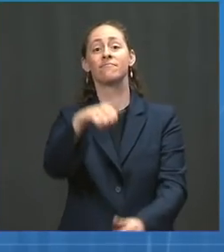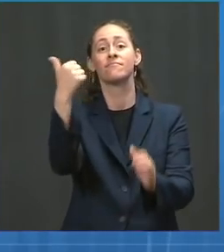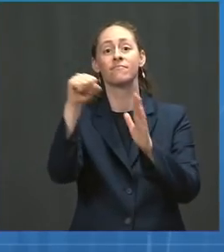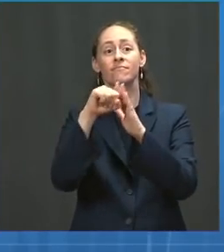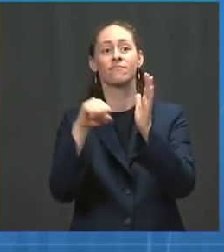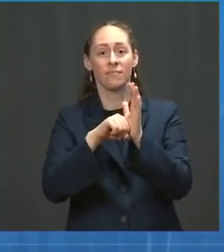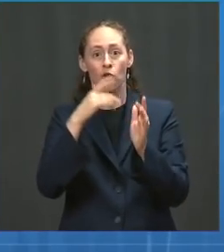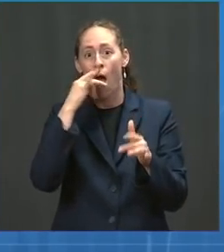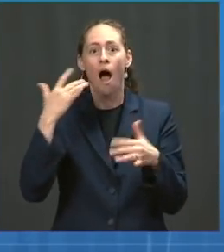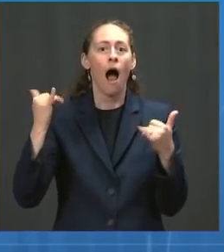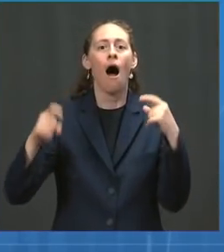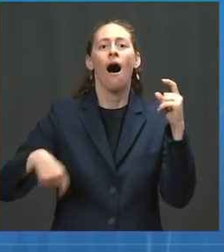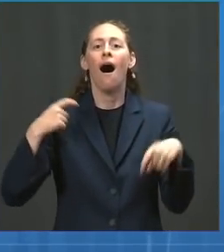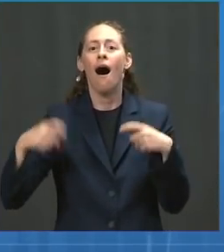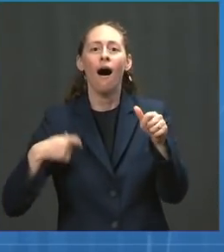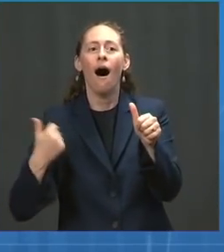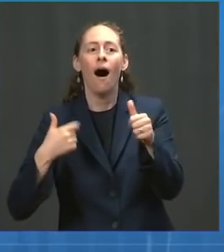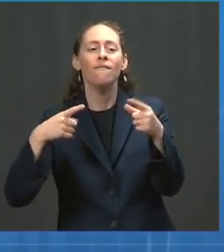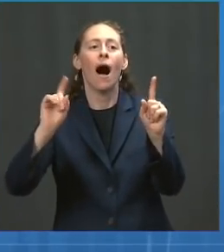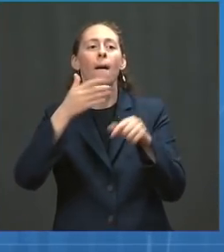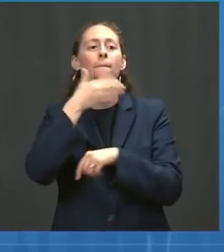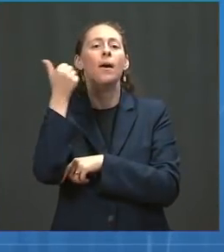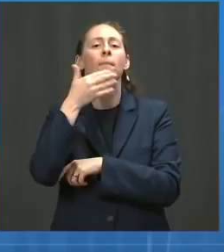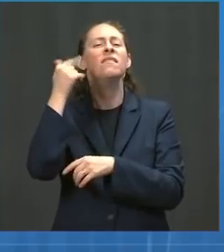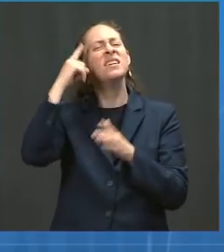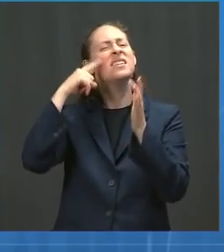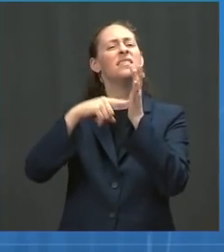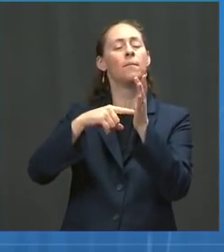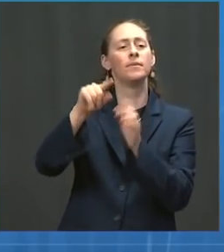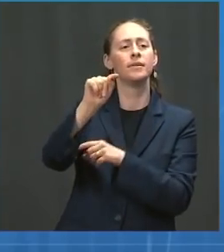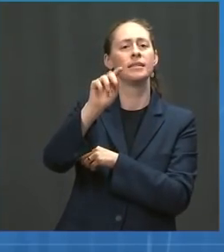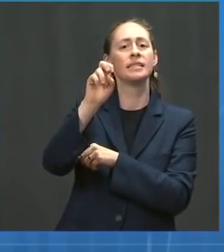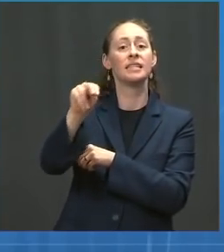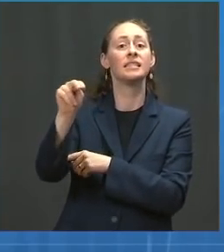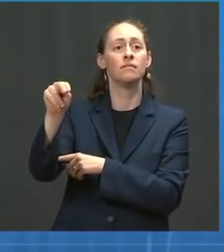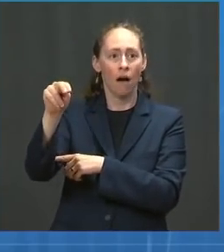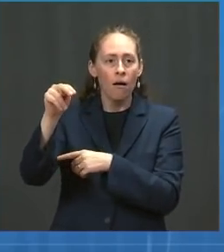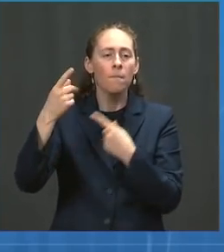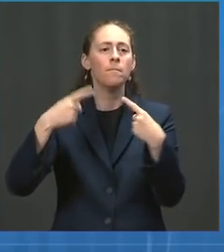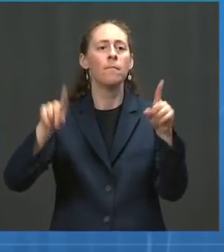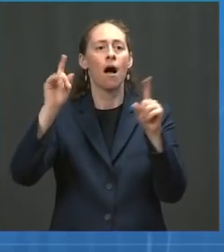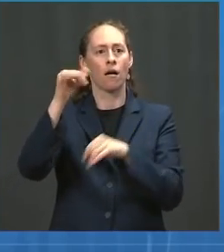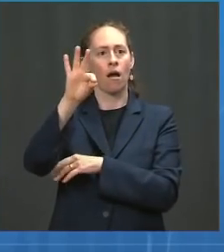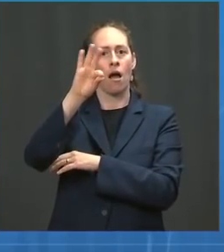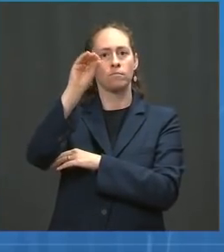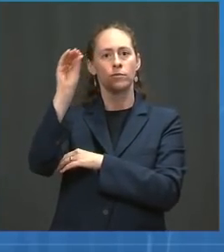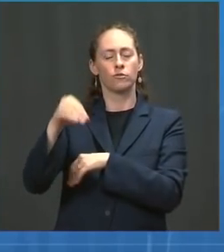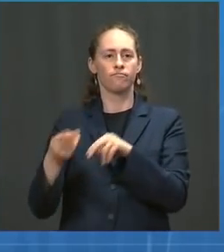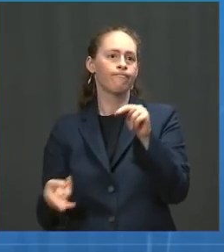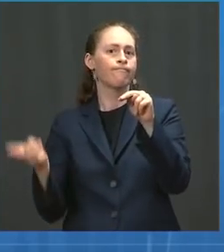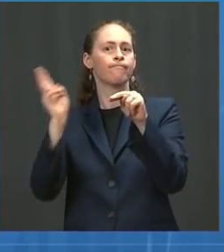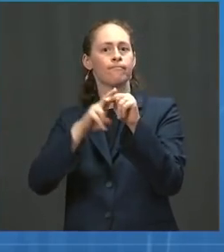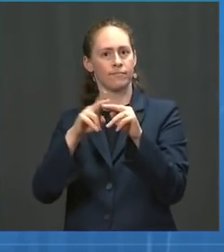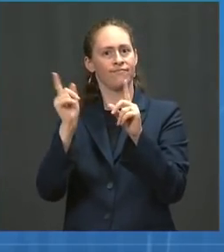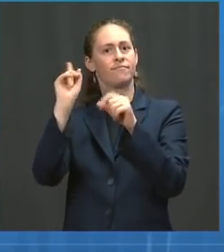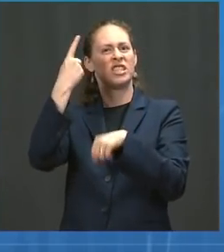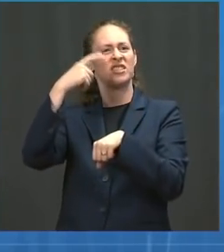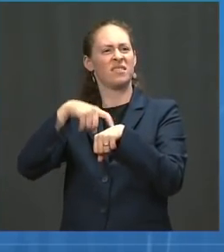Tennessee has seen a 90 percent increase in first shots over the past two weeks. Oklahoma, an 82 percent increase.